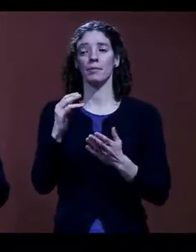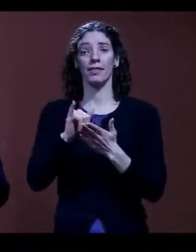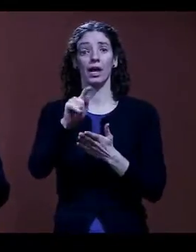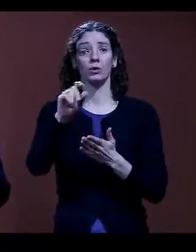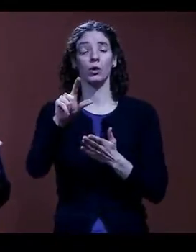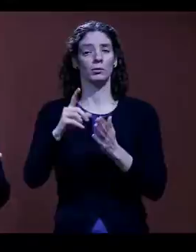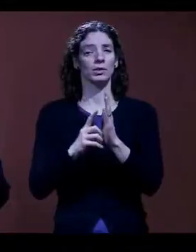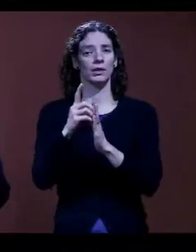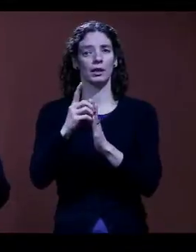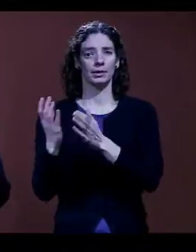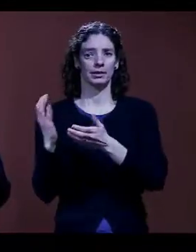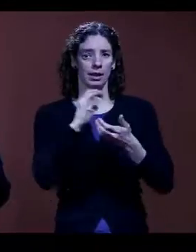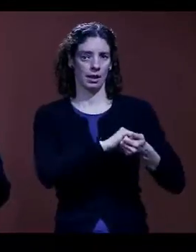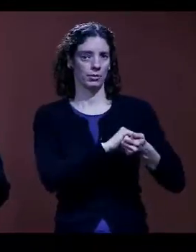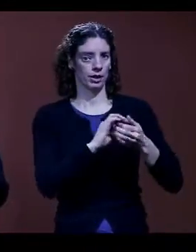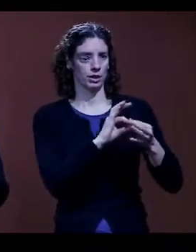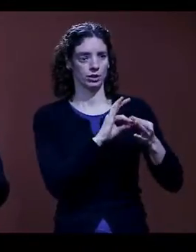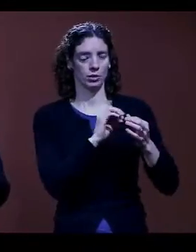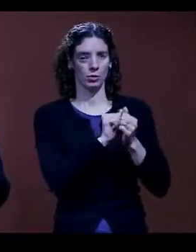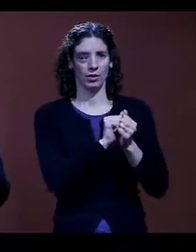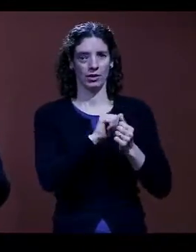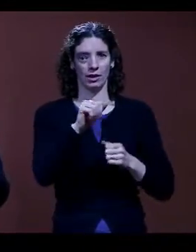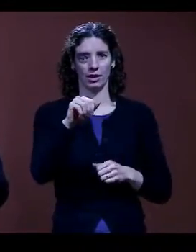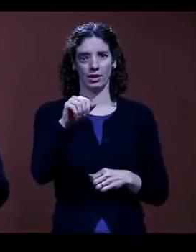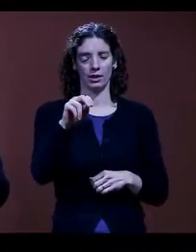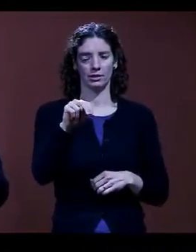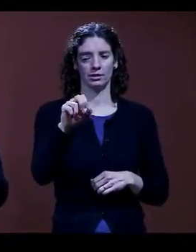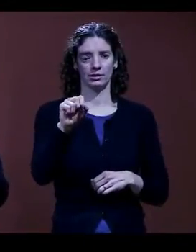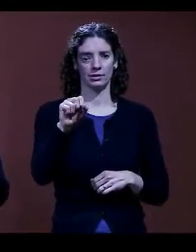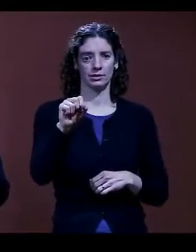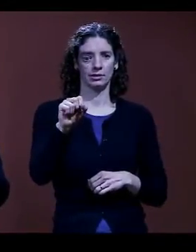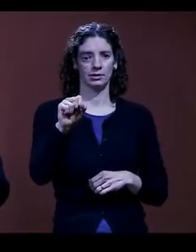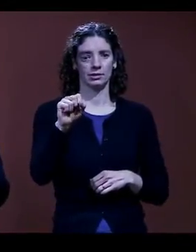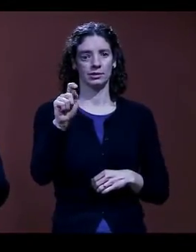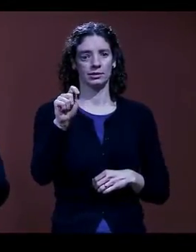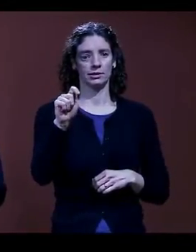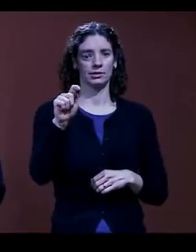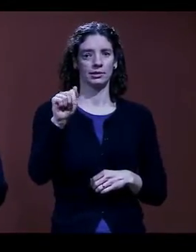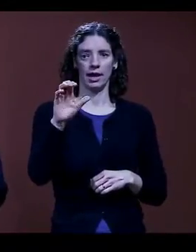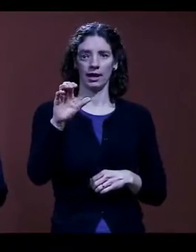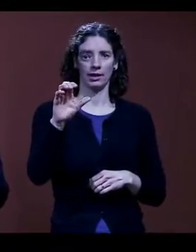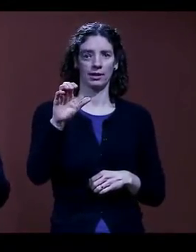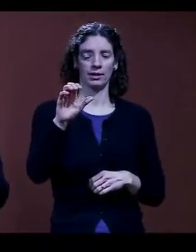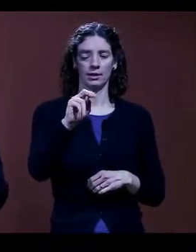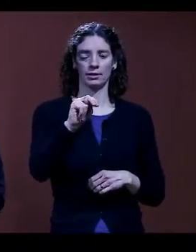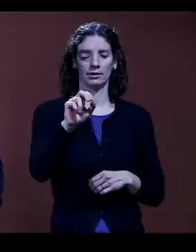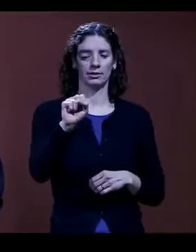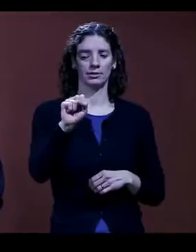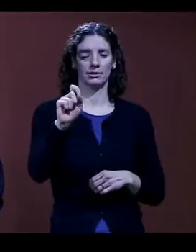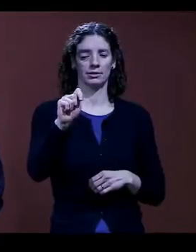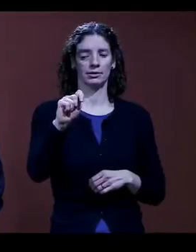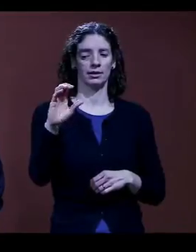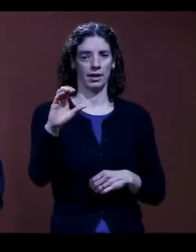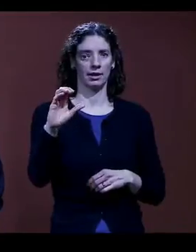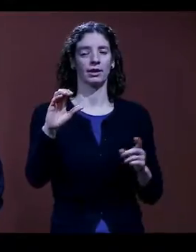in collaboration with NSTTAC, which is another resource that also includes evidence-based practices and predictors.